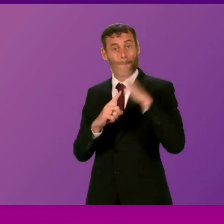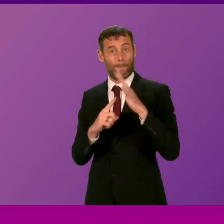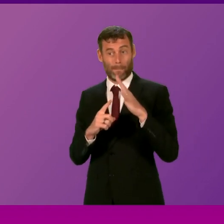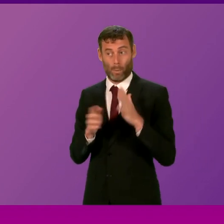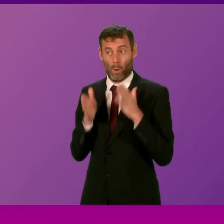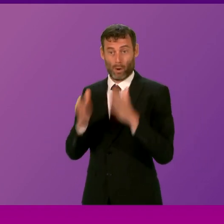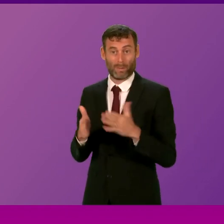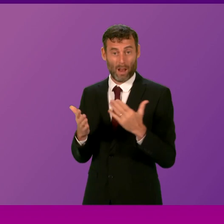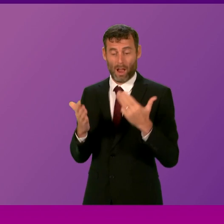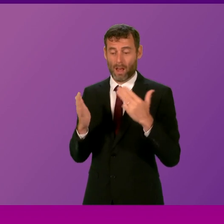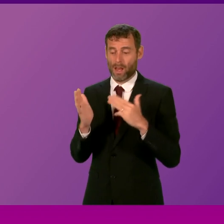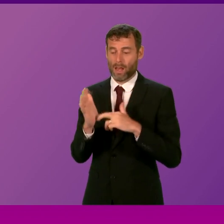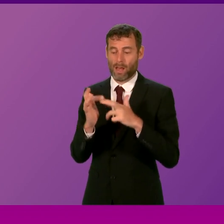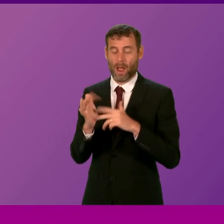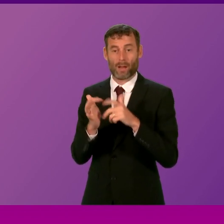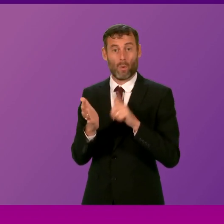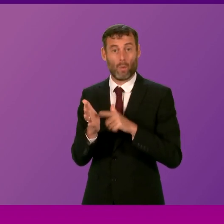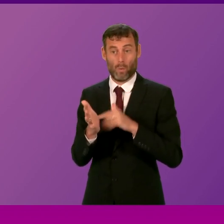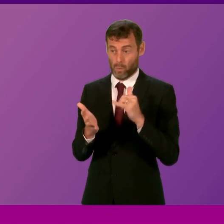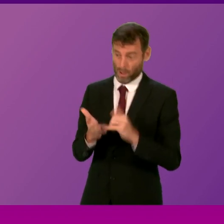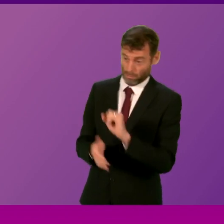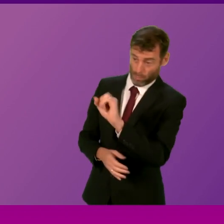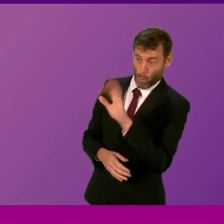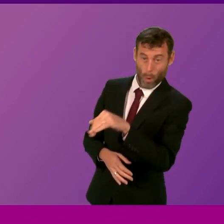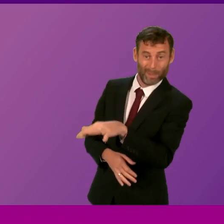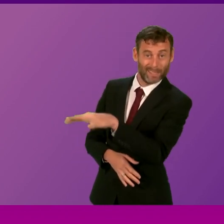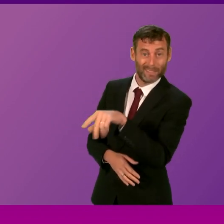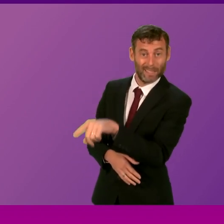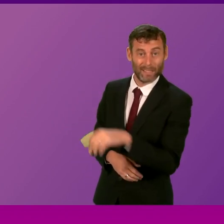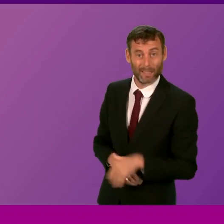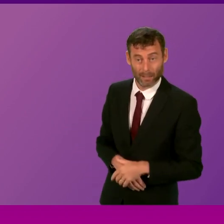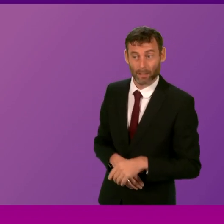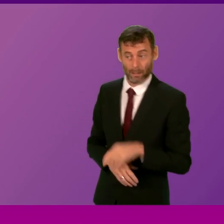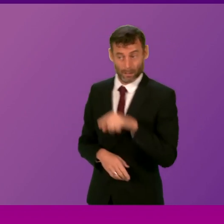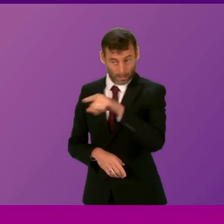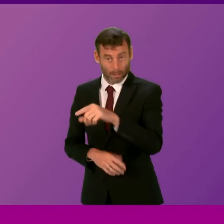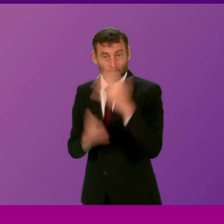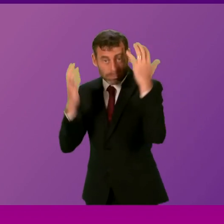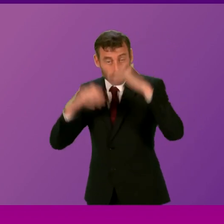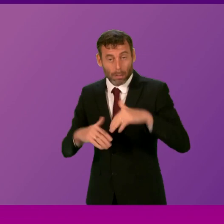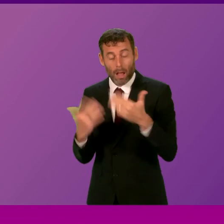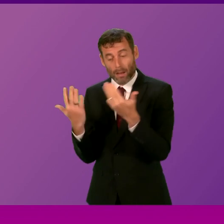Deputy First Minister’s home city. There, the area of concern extends to 9,500m2,